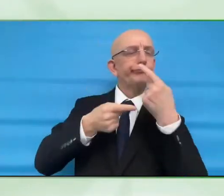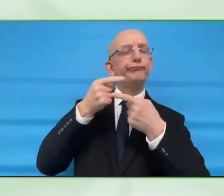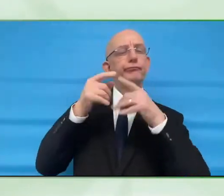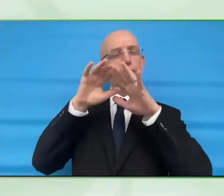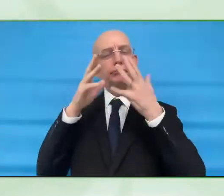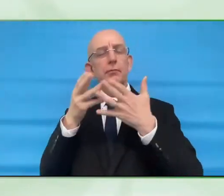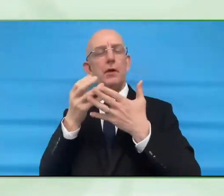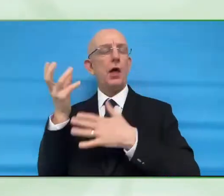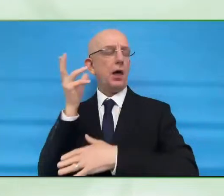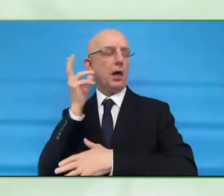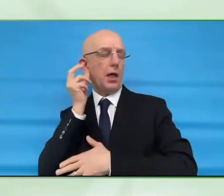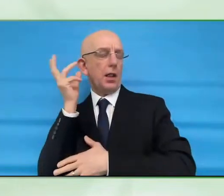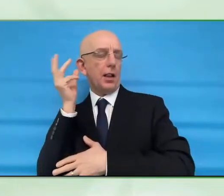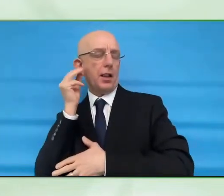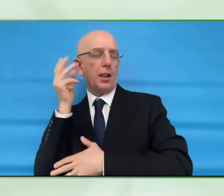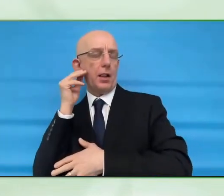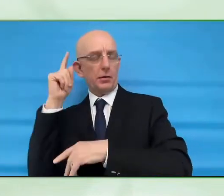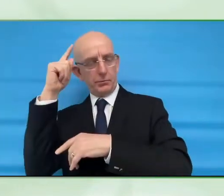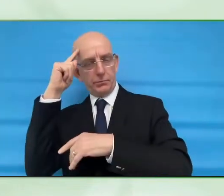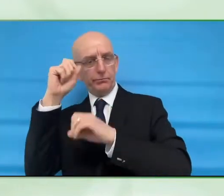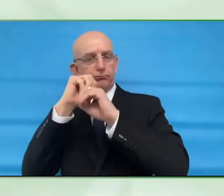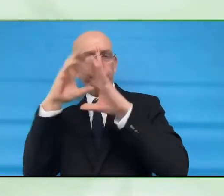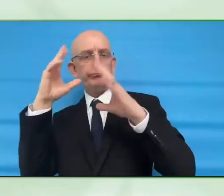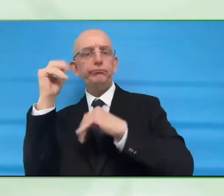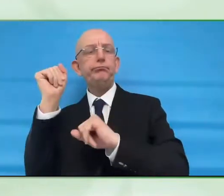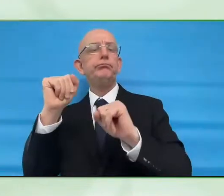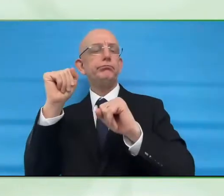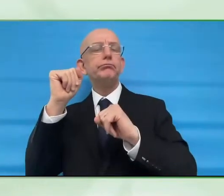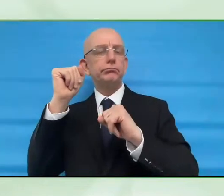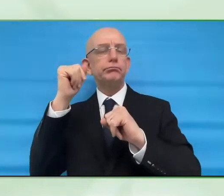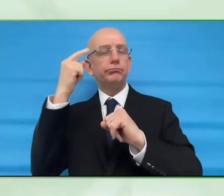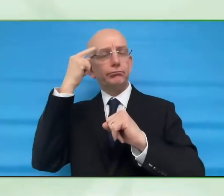I can see the different texture.